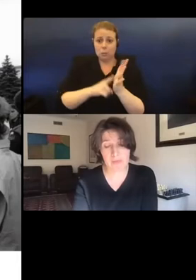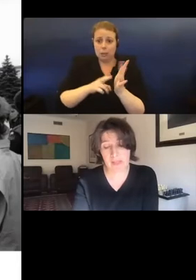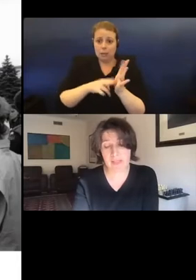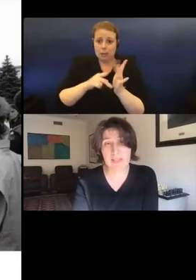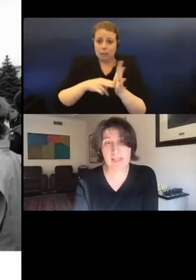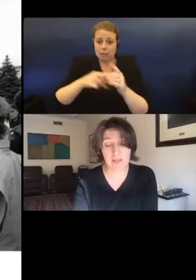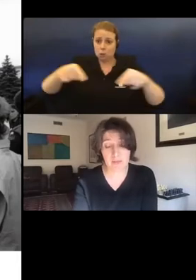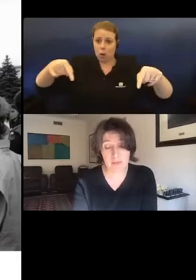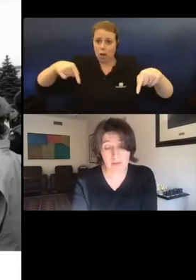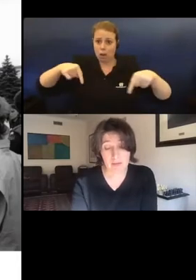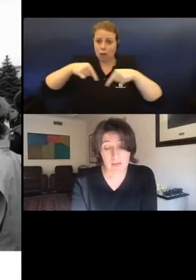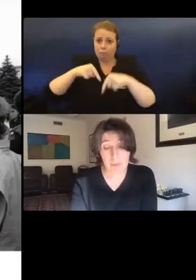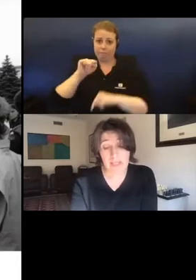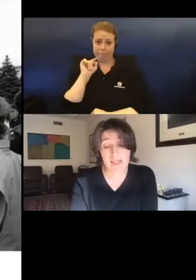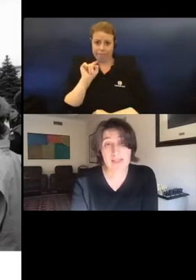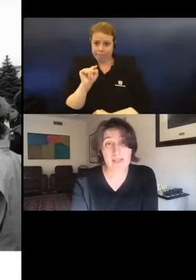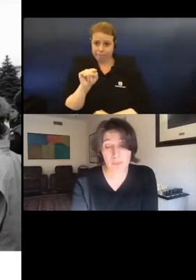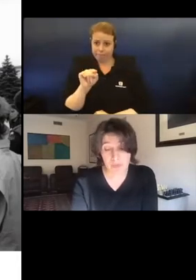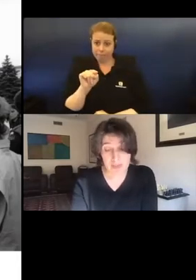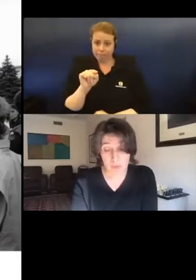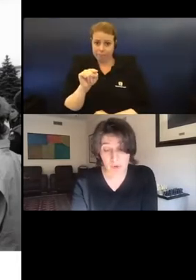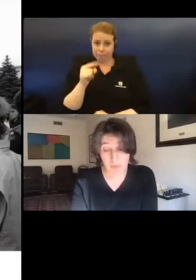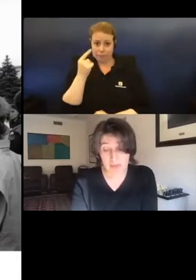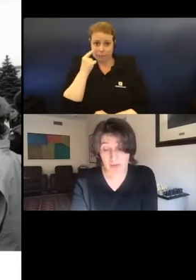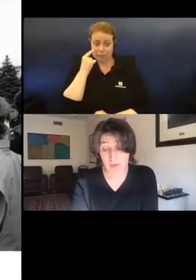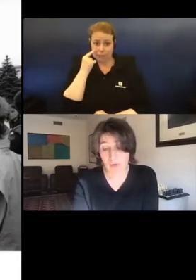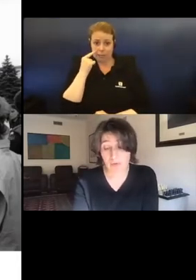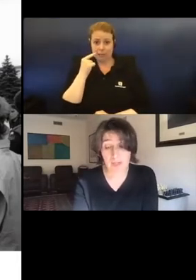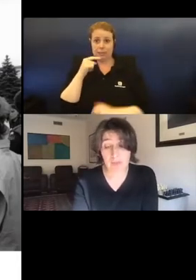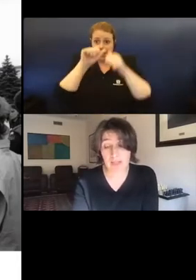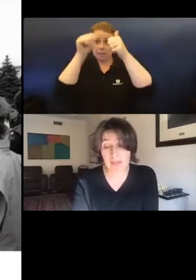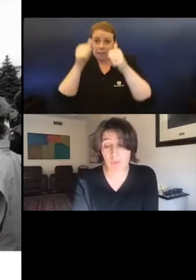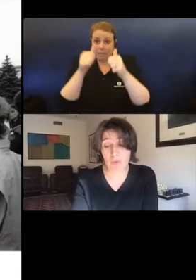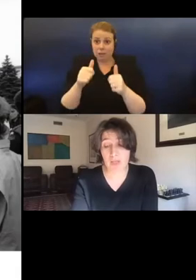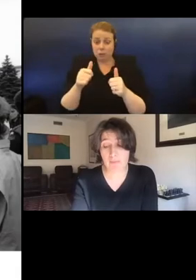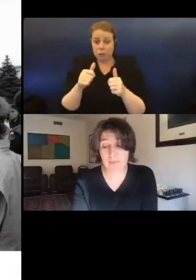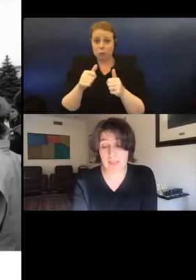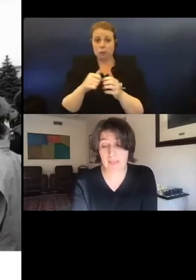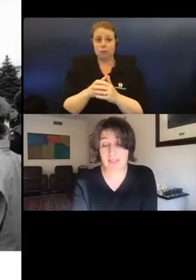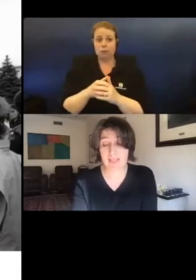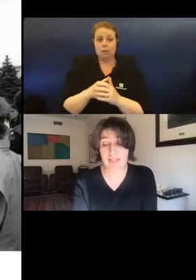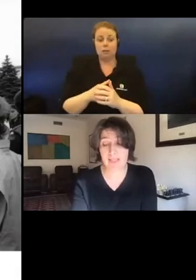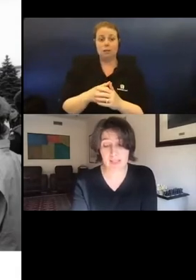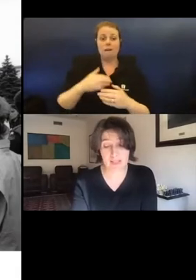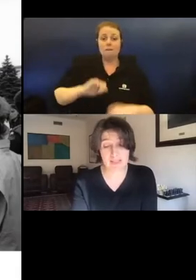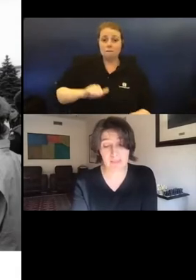in here we again see torquay's monuments of pharma and the worker in 1989 is the beginning